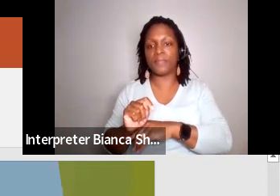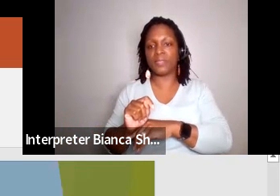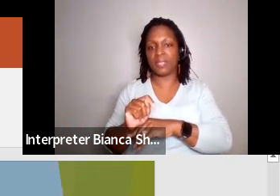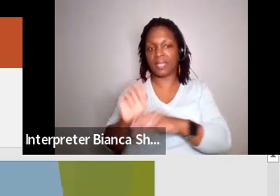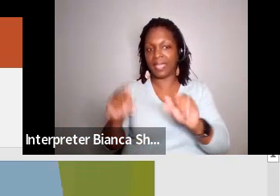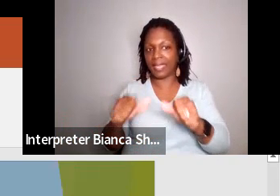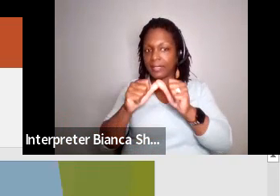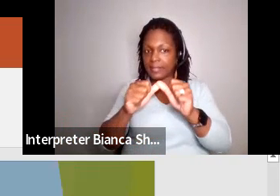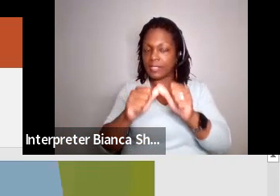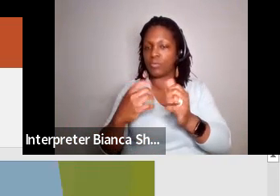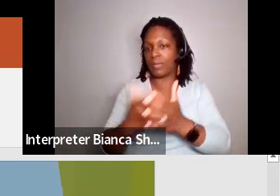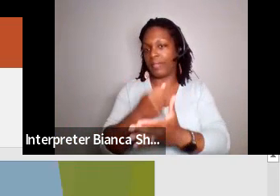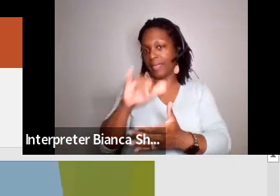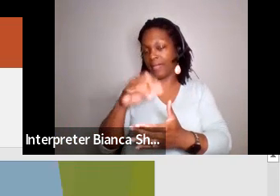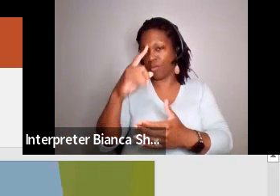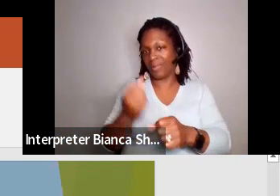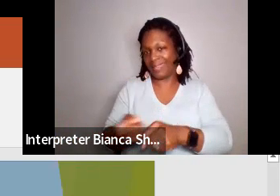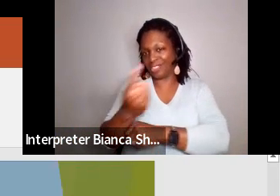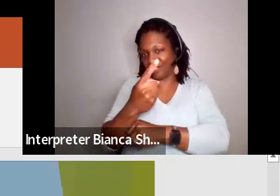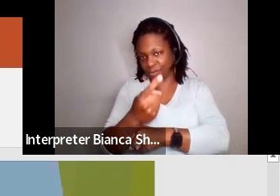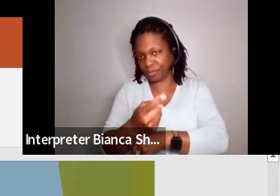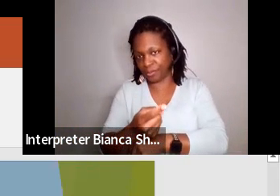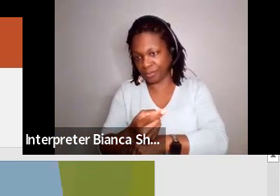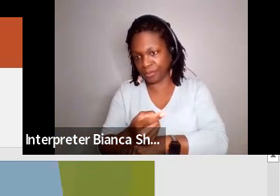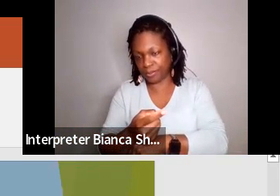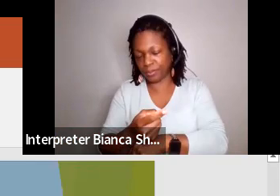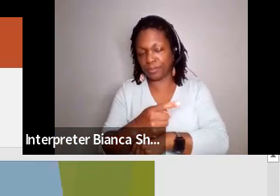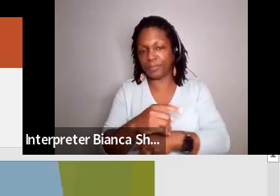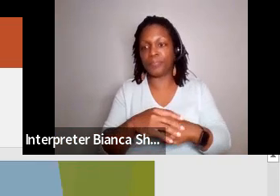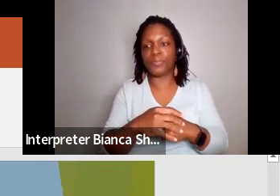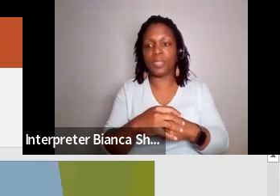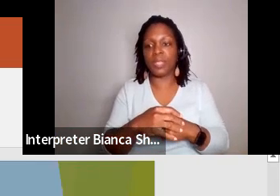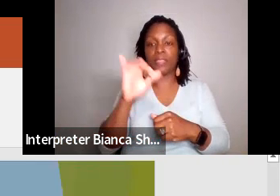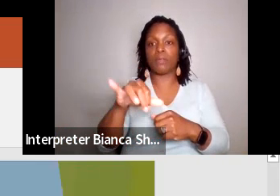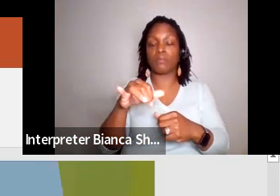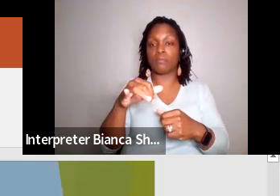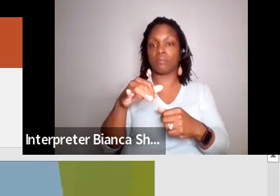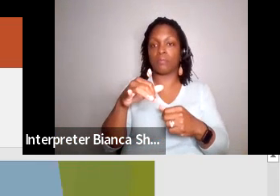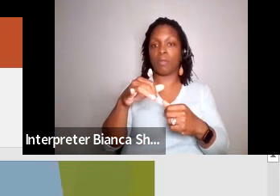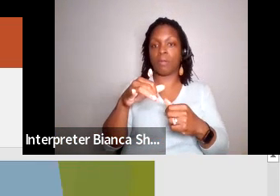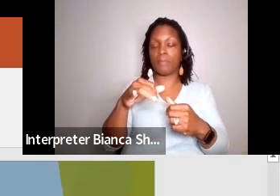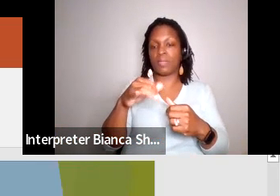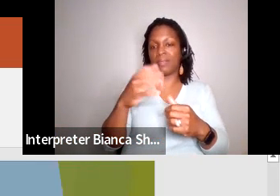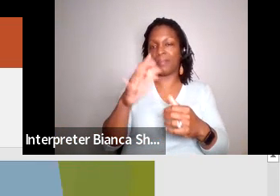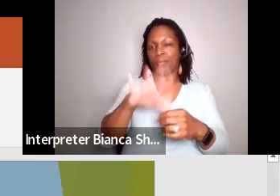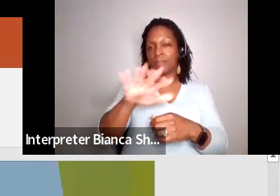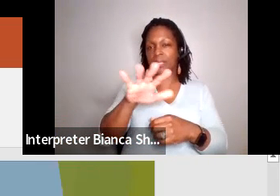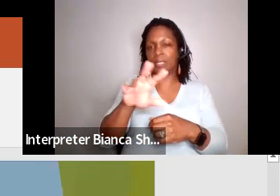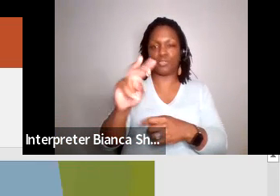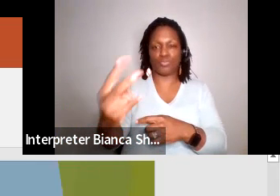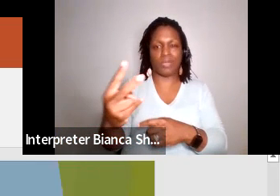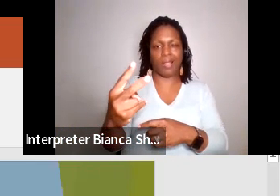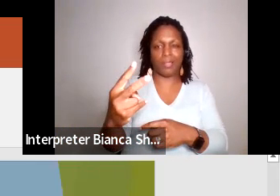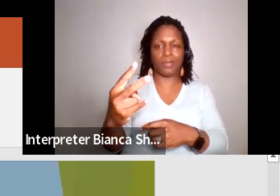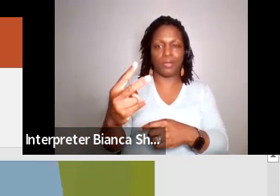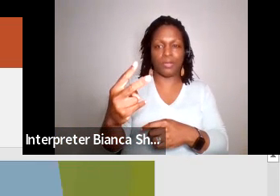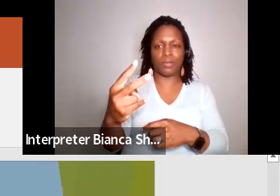So that they could continue on for next year. and the those are approximately $2 and 50 cents per hour rate.